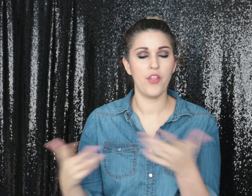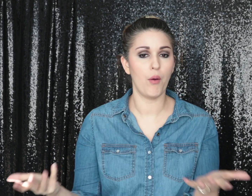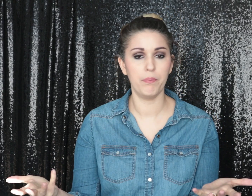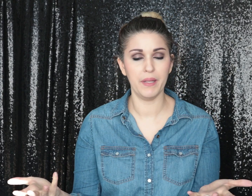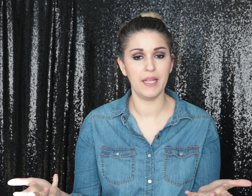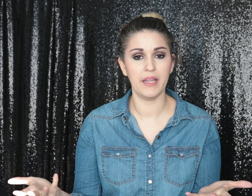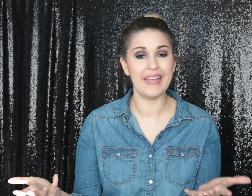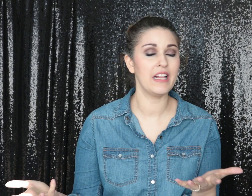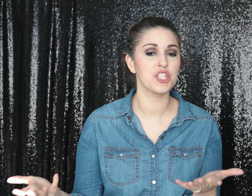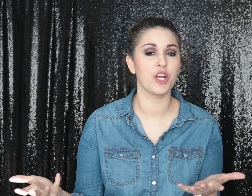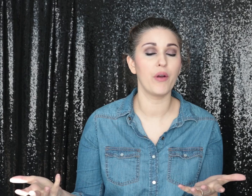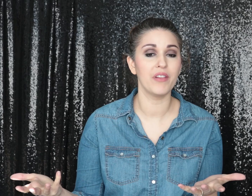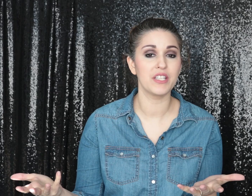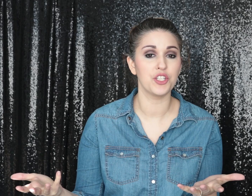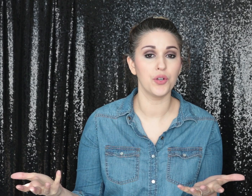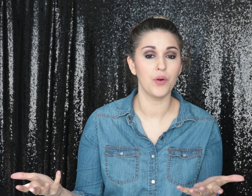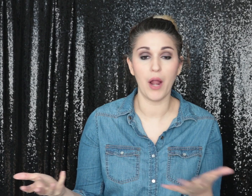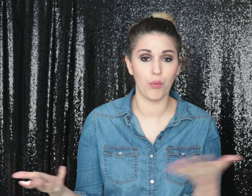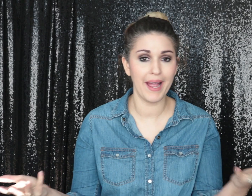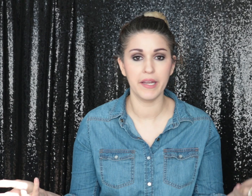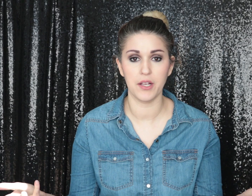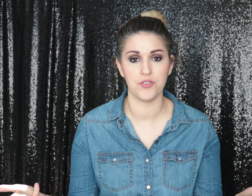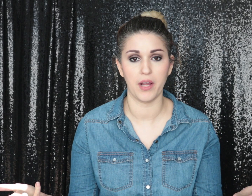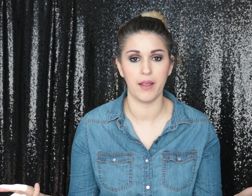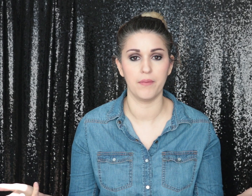that would be the English equivalent to Iran yesterday.